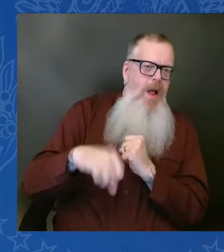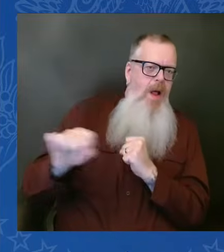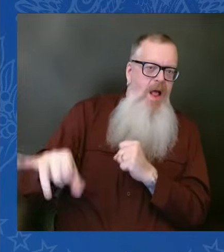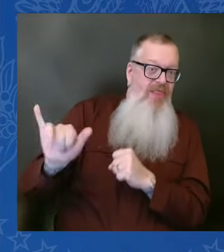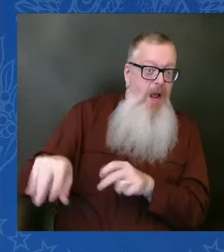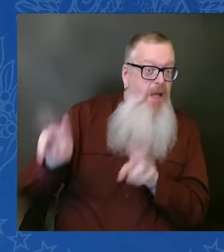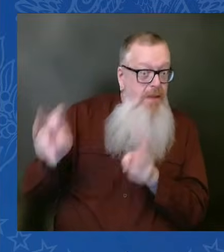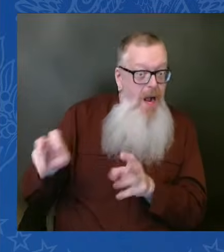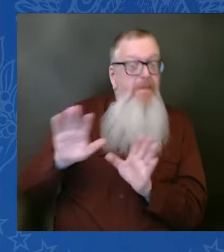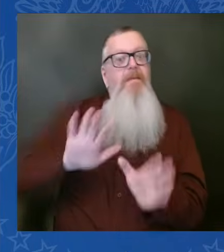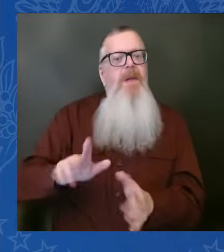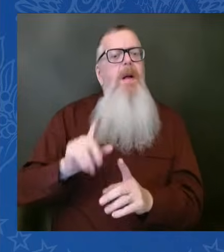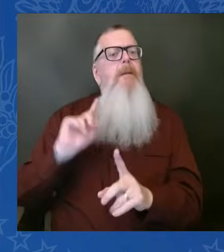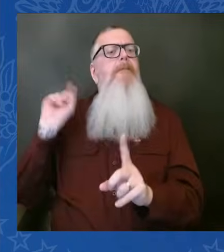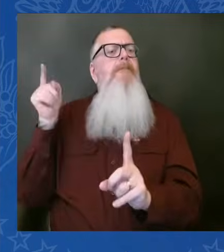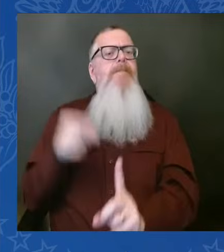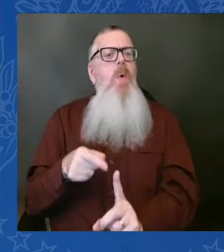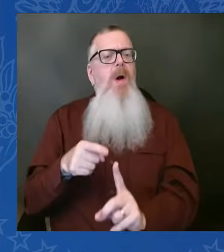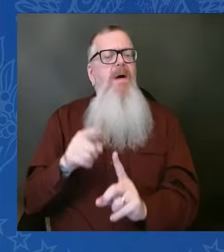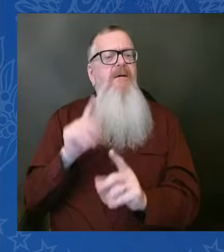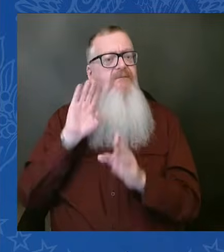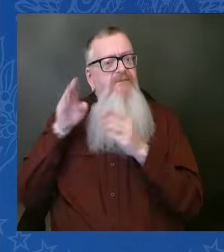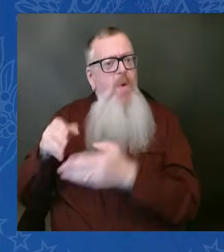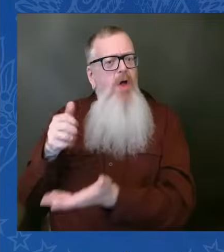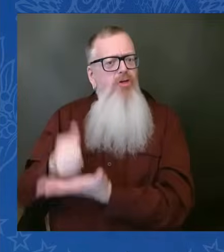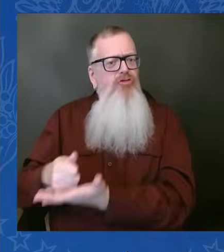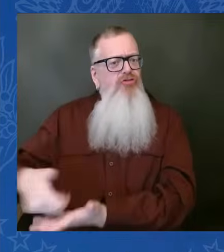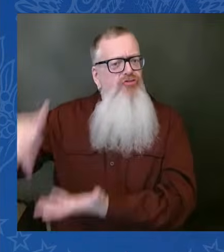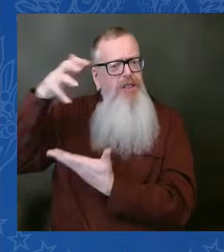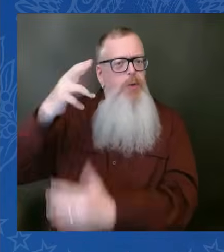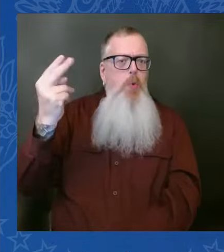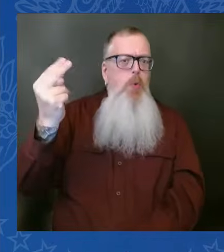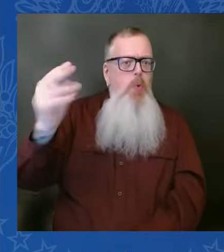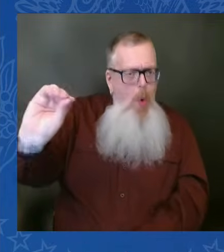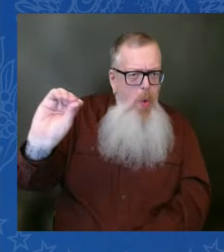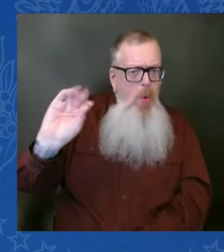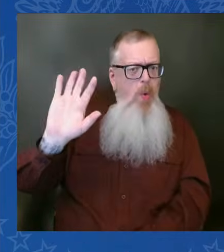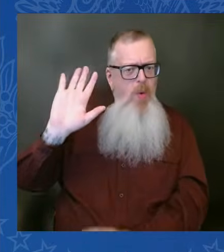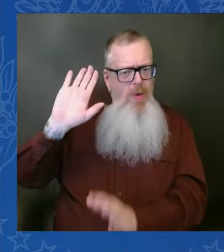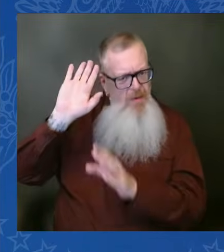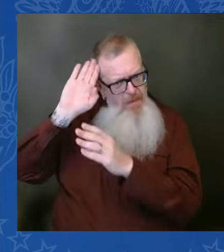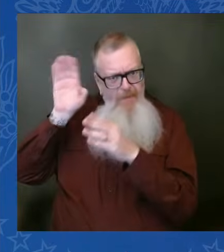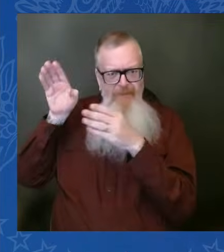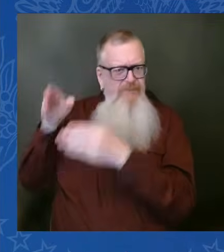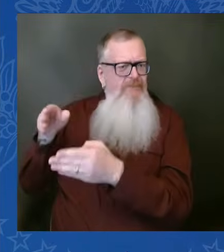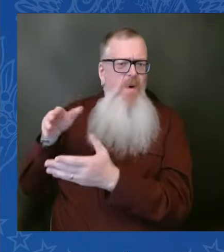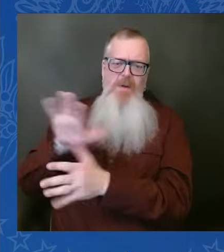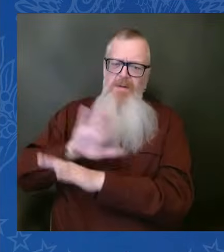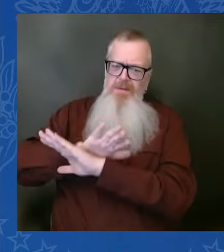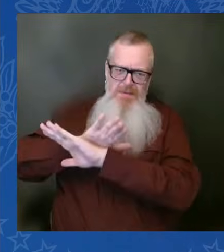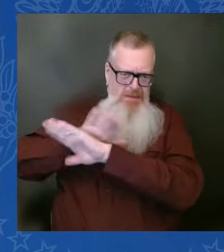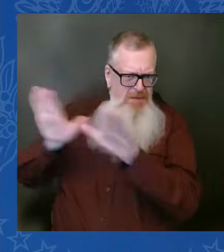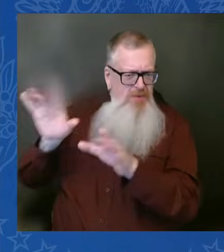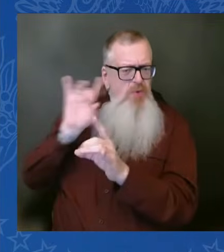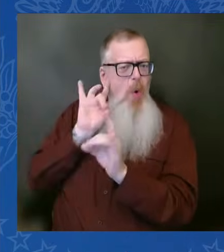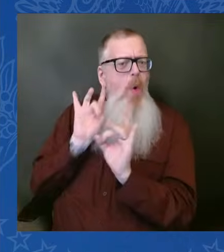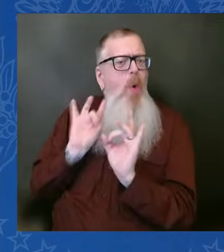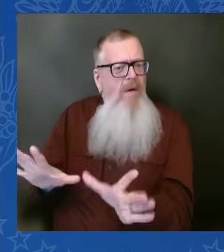The w- -- it was a hammer that was hammering working people. My dad used to say -- my dad was a well-read --